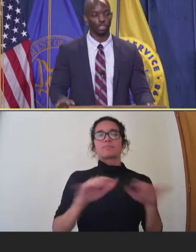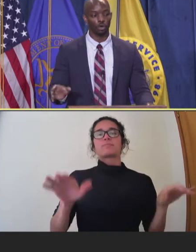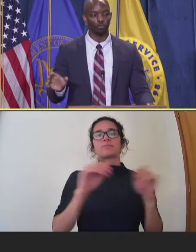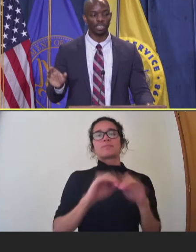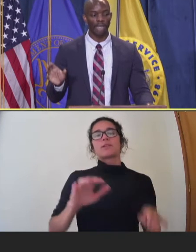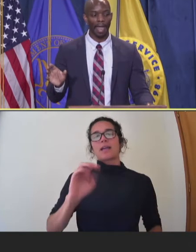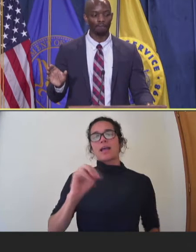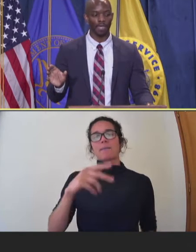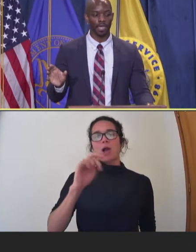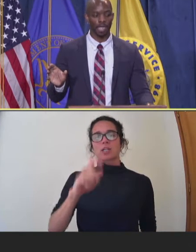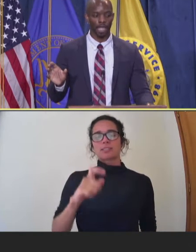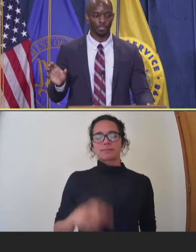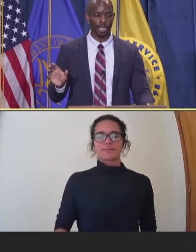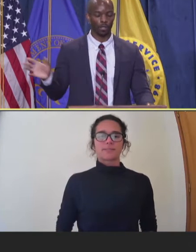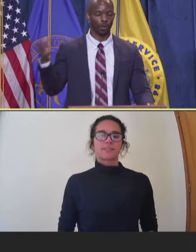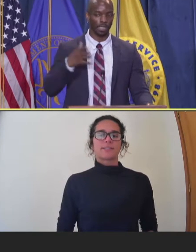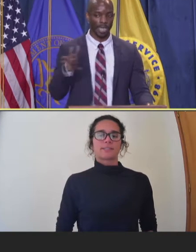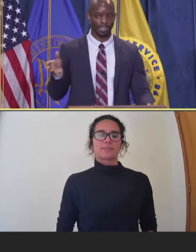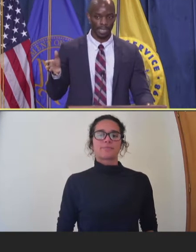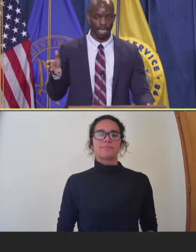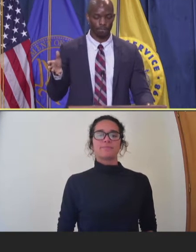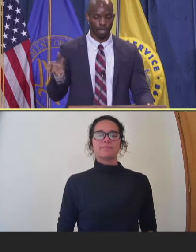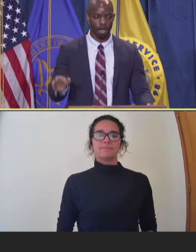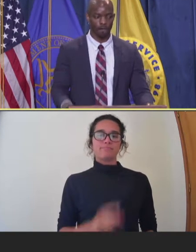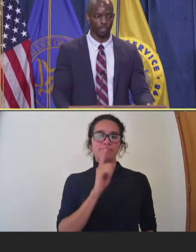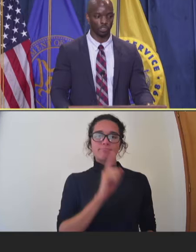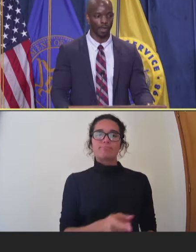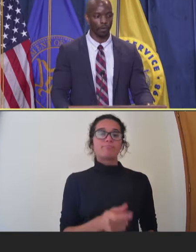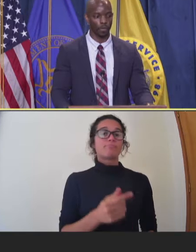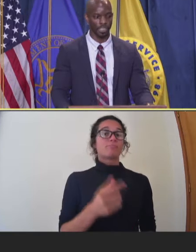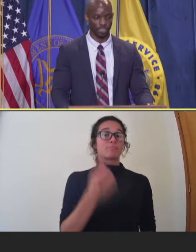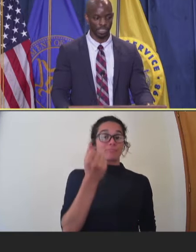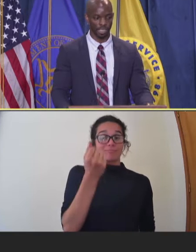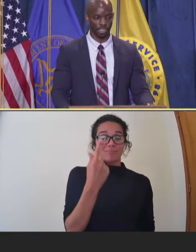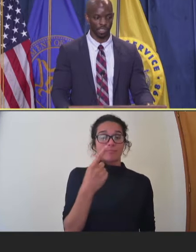So, really having and understanding more landscape of those priority jurisdictions